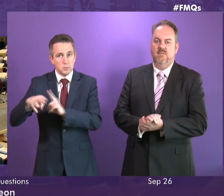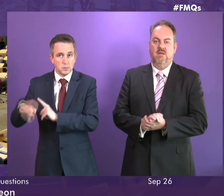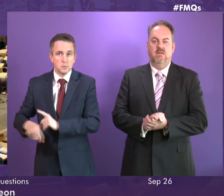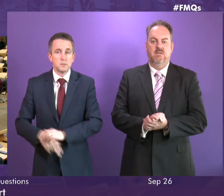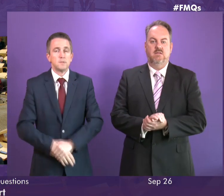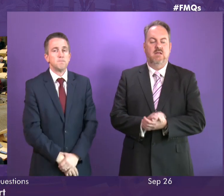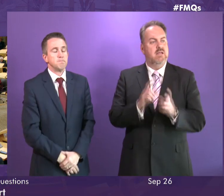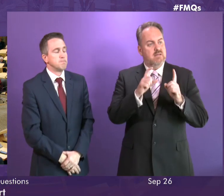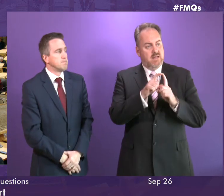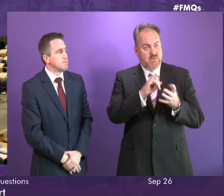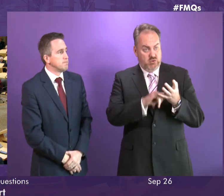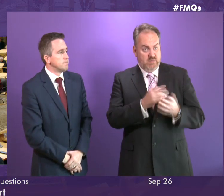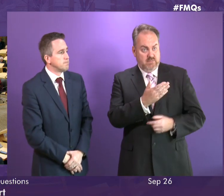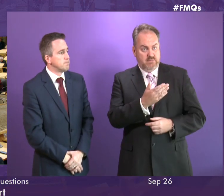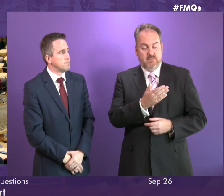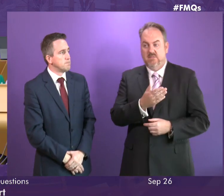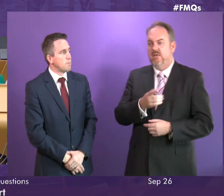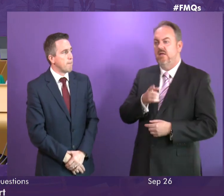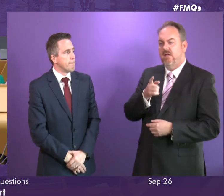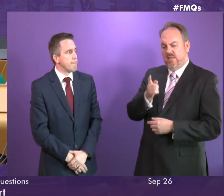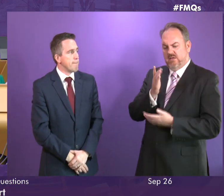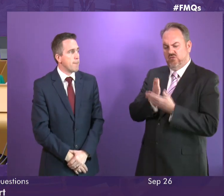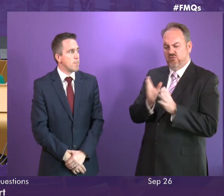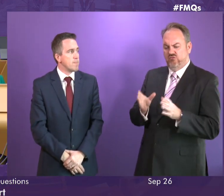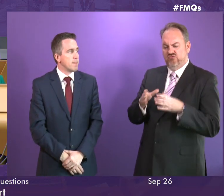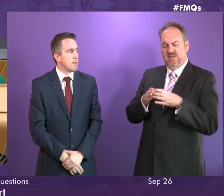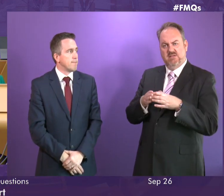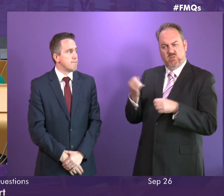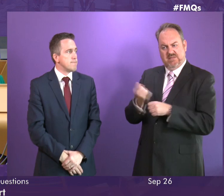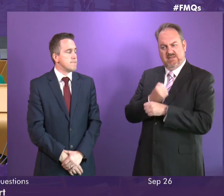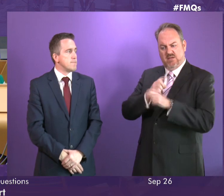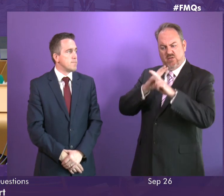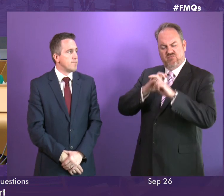David Stewart: Aberlour Child Care Trust, which sponsored the research, argues that